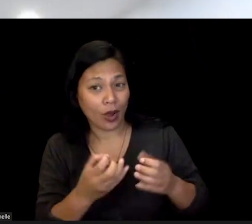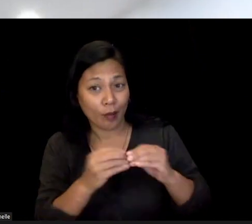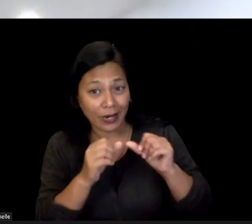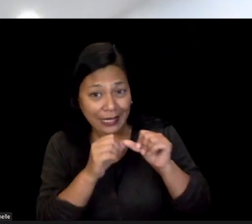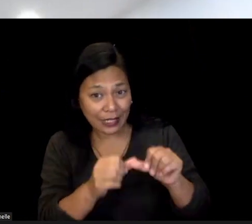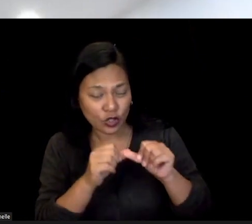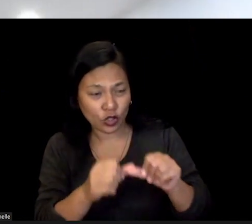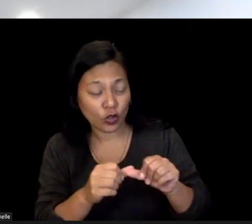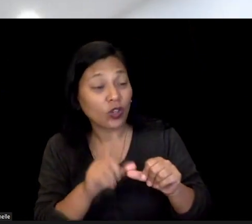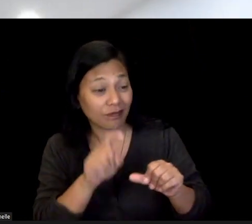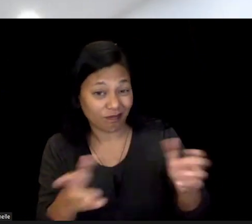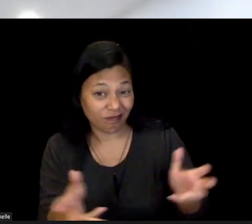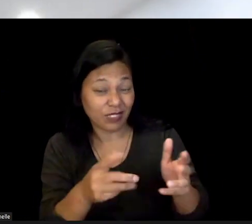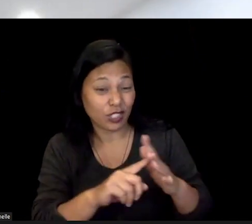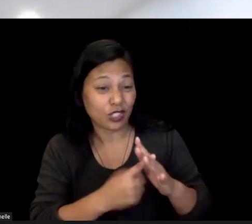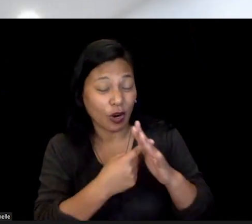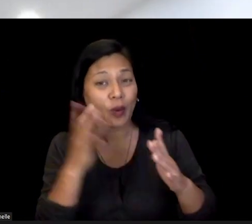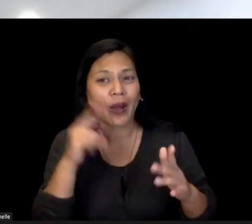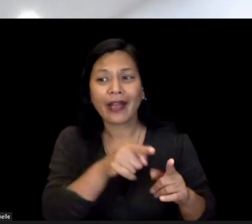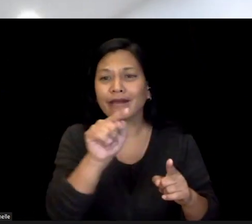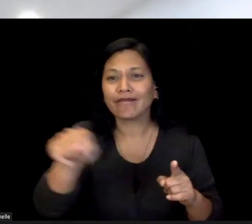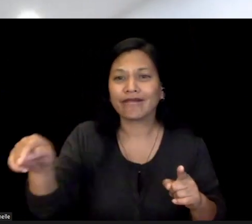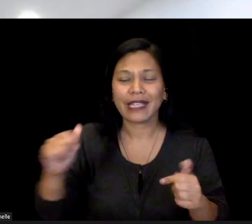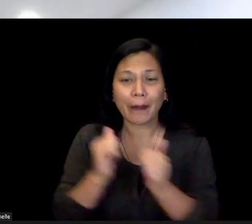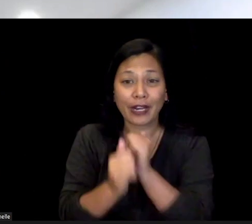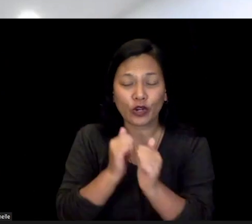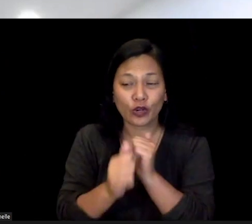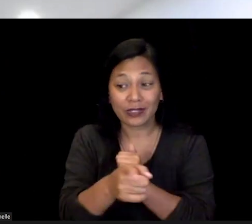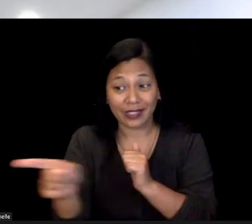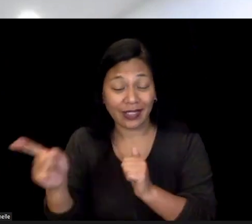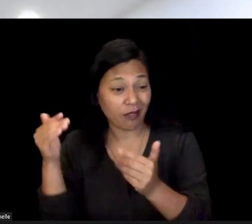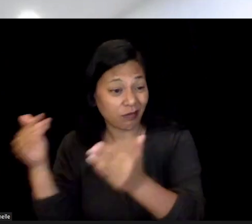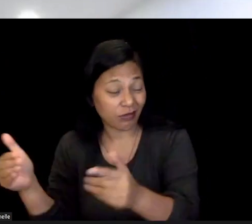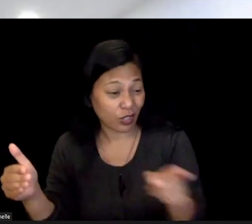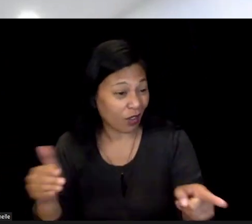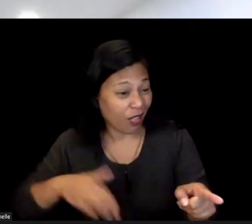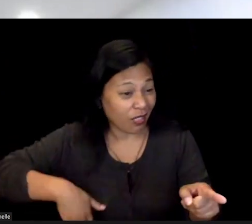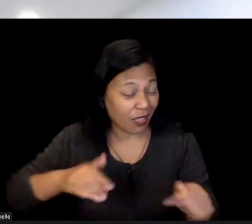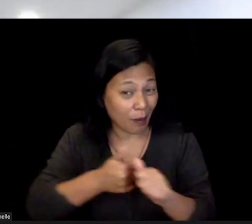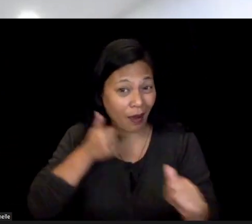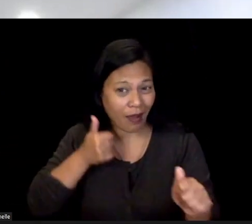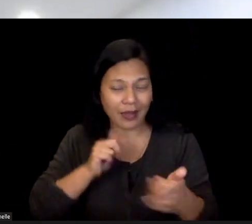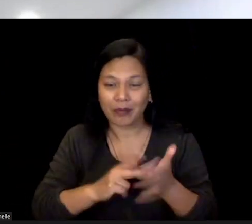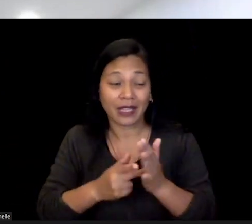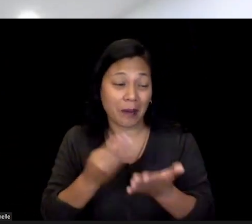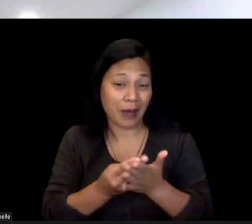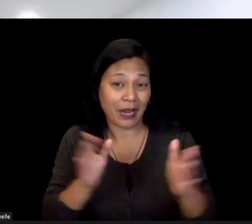Cause you're going to, because your competitors are going to compete in this factor. And if you don't, you'll lose money, that's been the kind of, instead of a stick, that's the